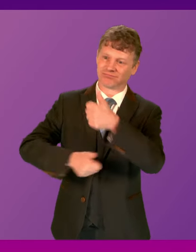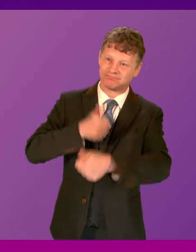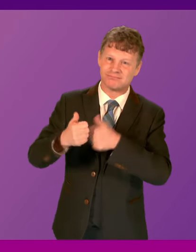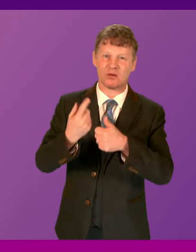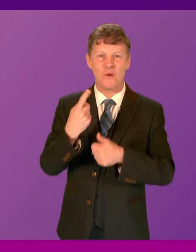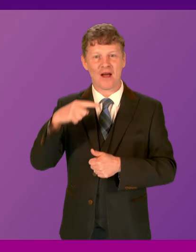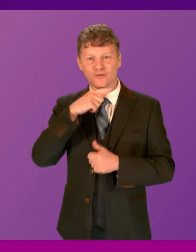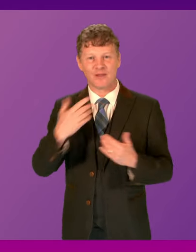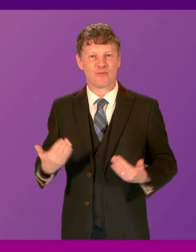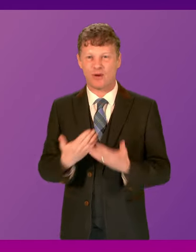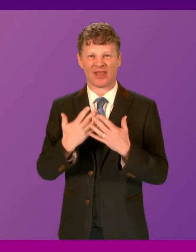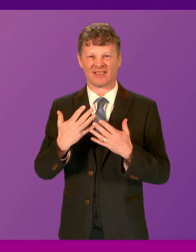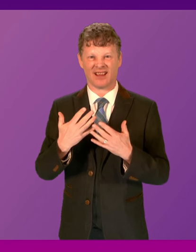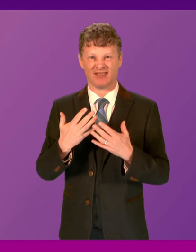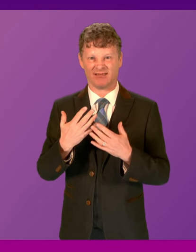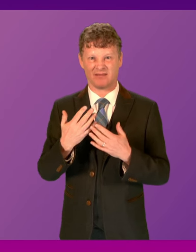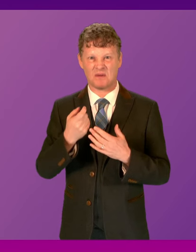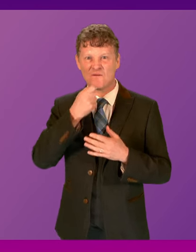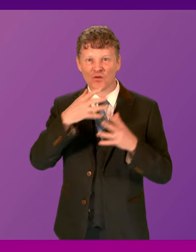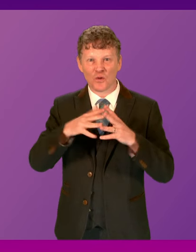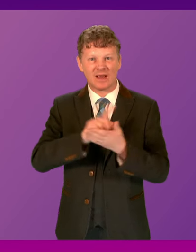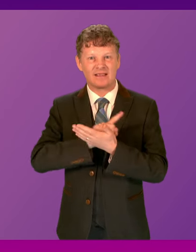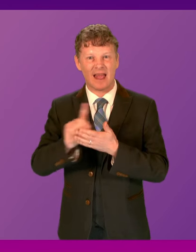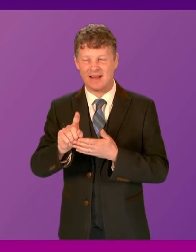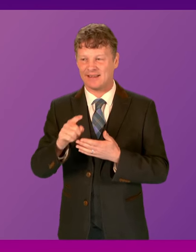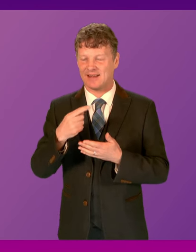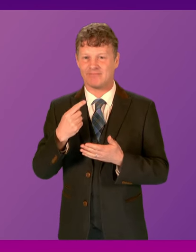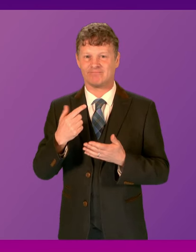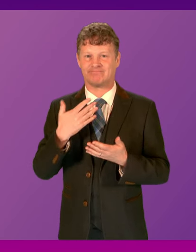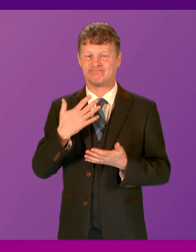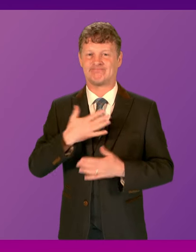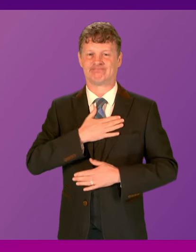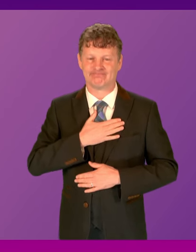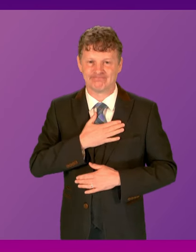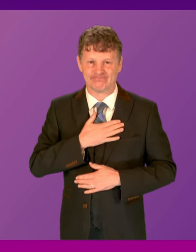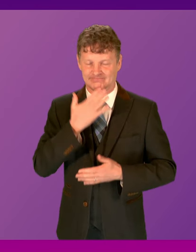birthday but are now standing up once again to mourn his passing.